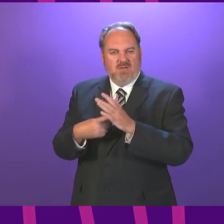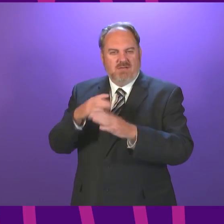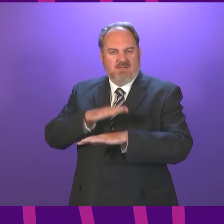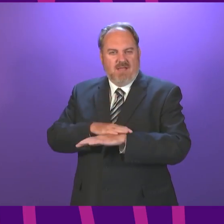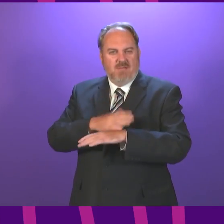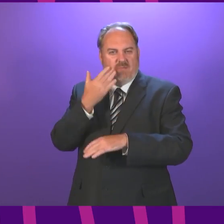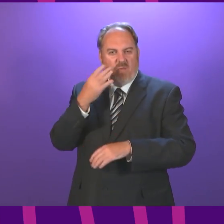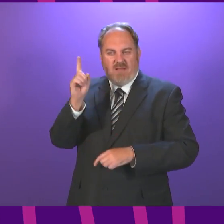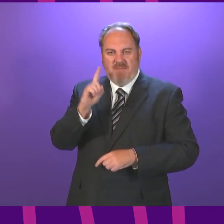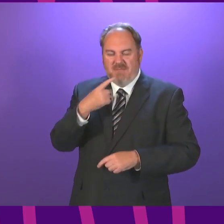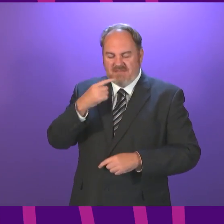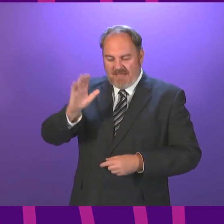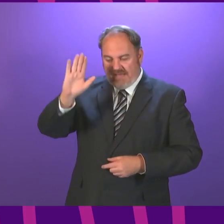help and support.